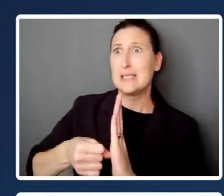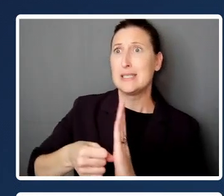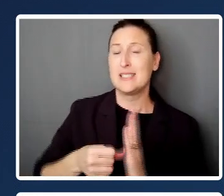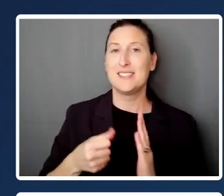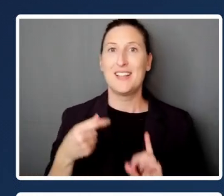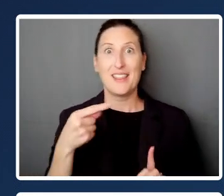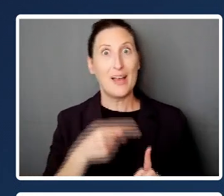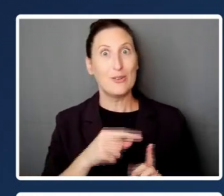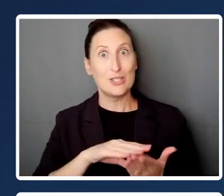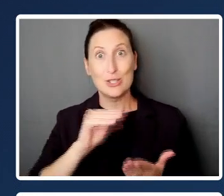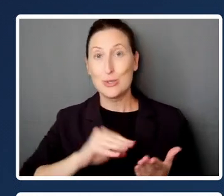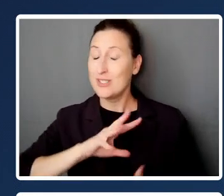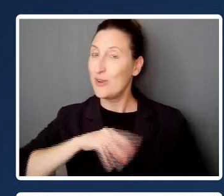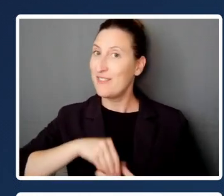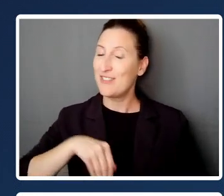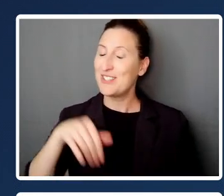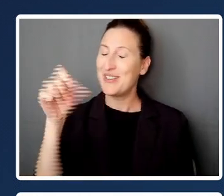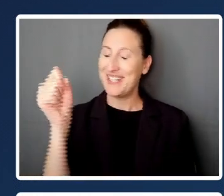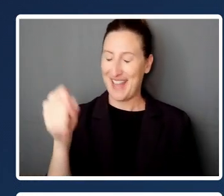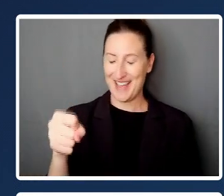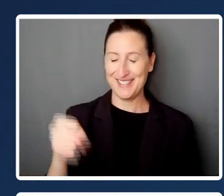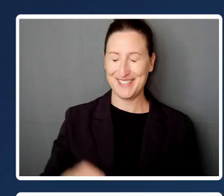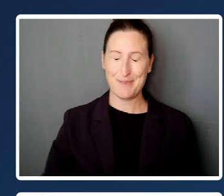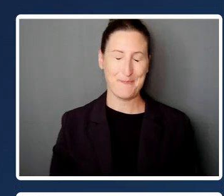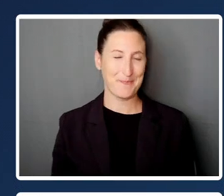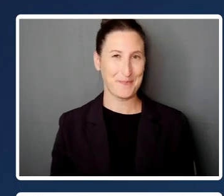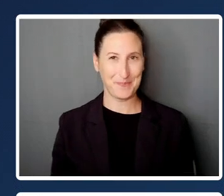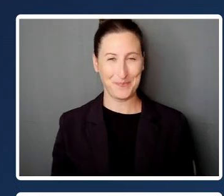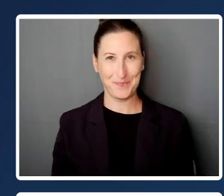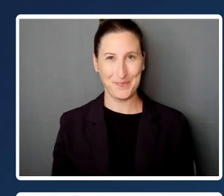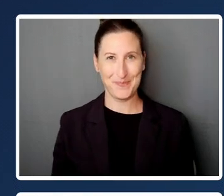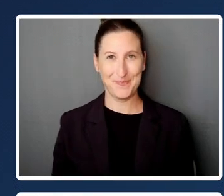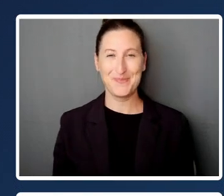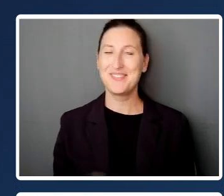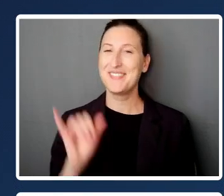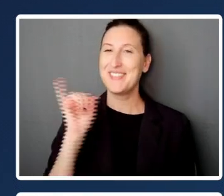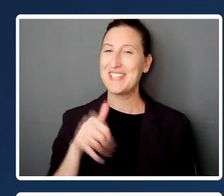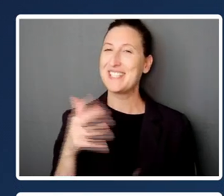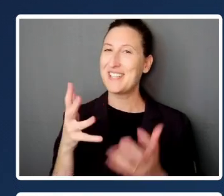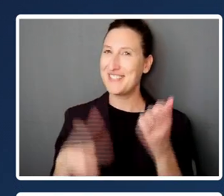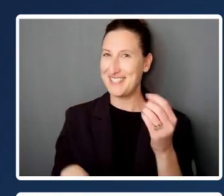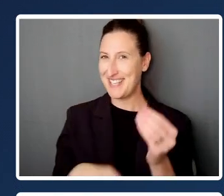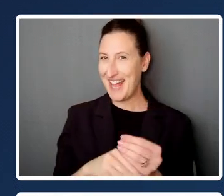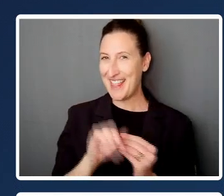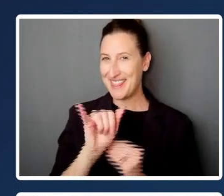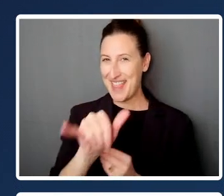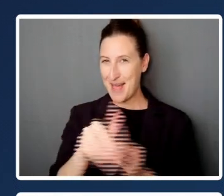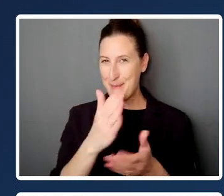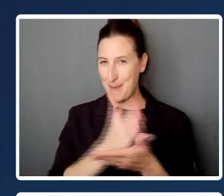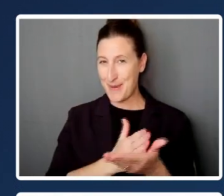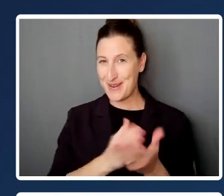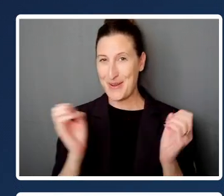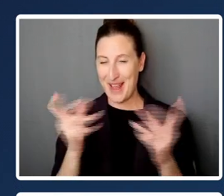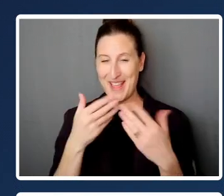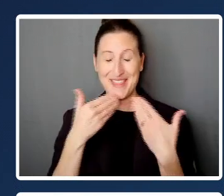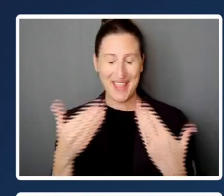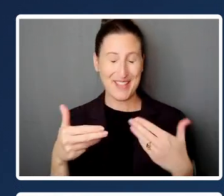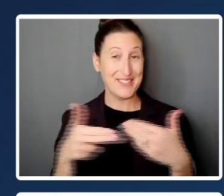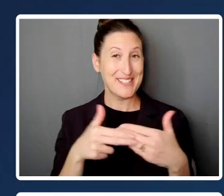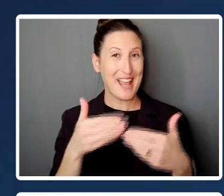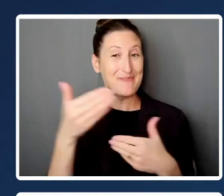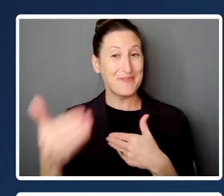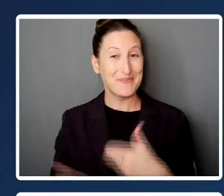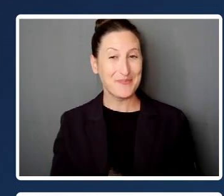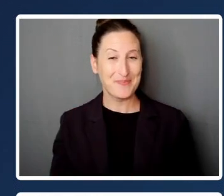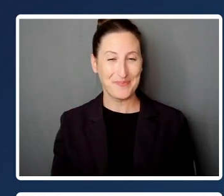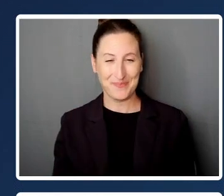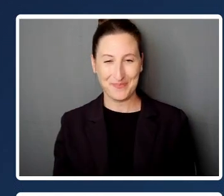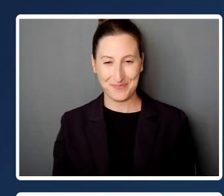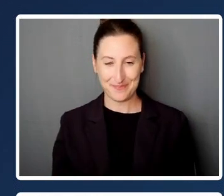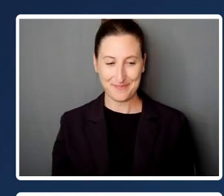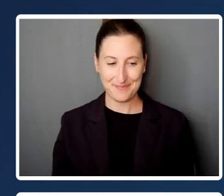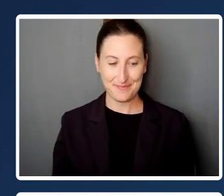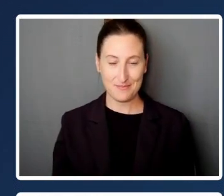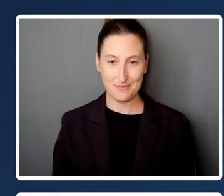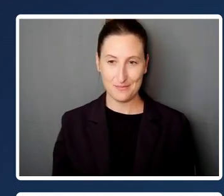yes, that's what I wanted to add there . Okay. Thank you. Next slide.